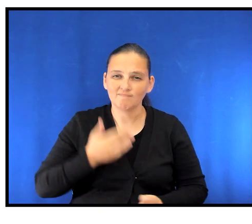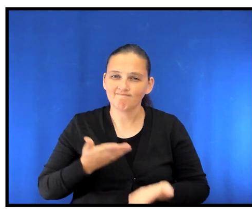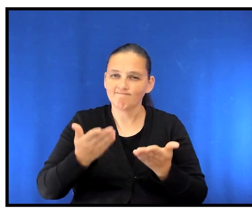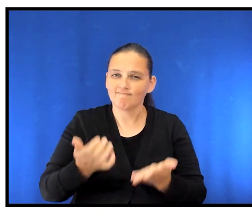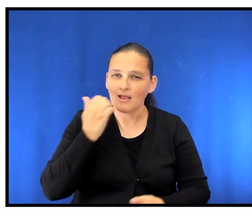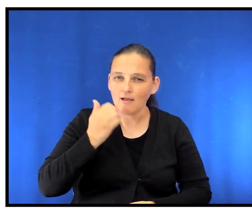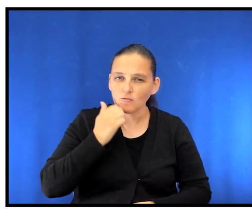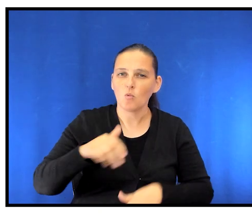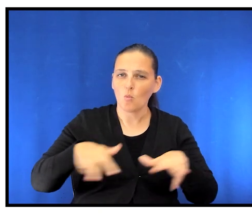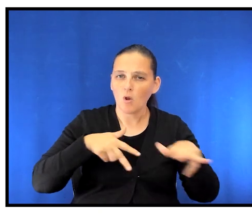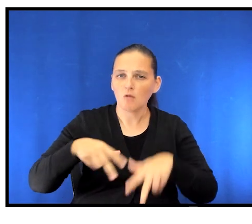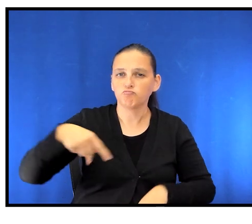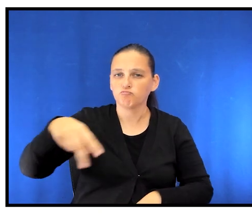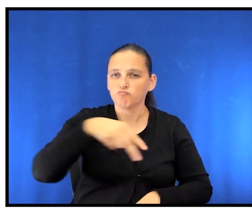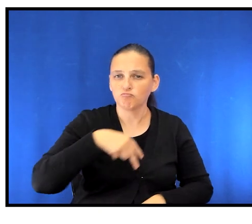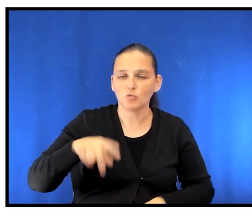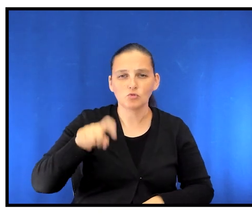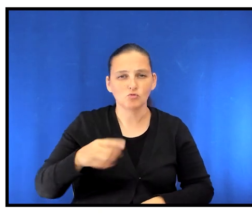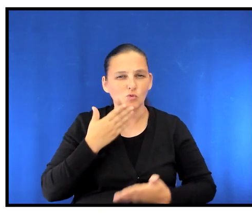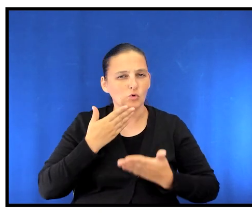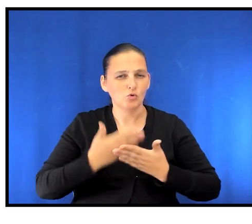Walking is an excellent low intensity exercise.